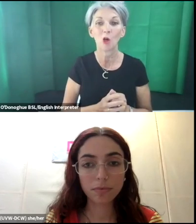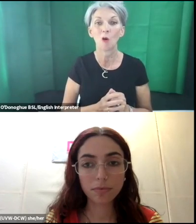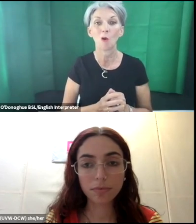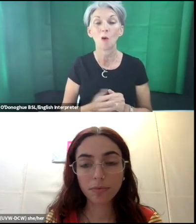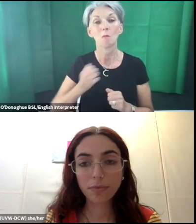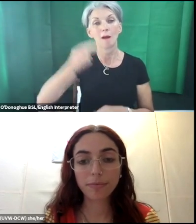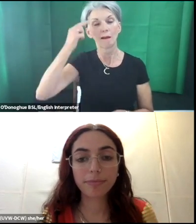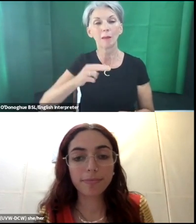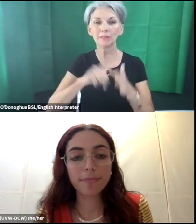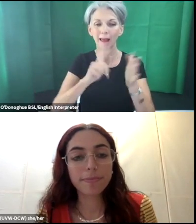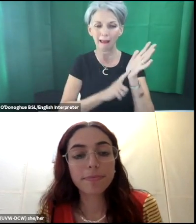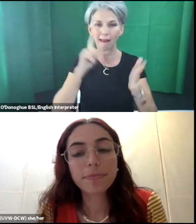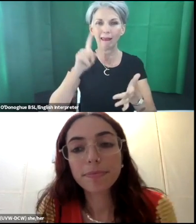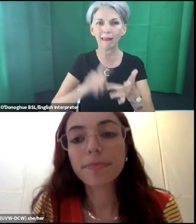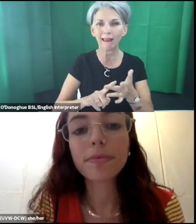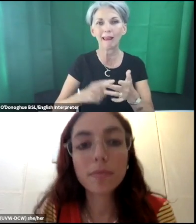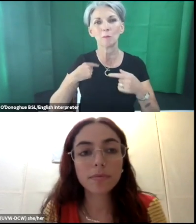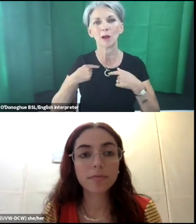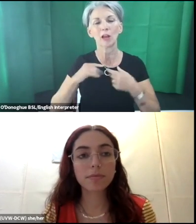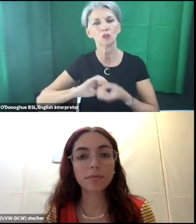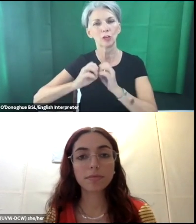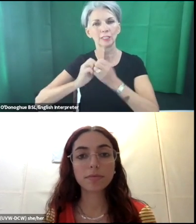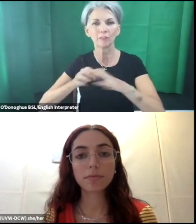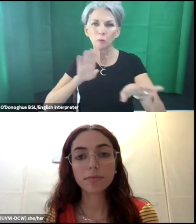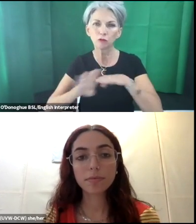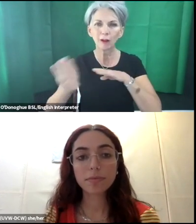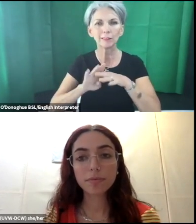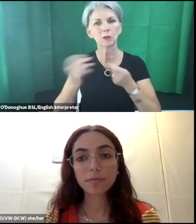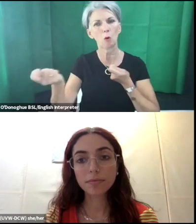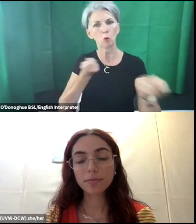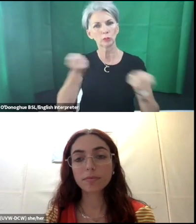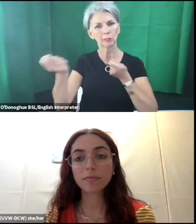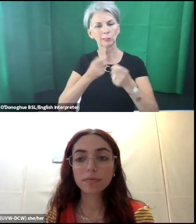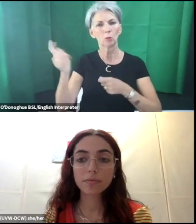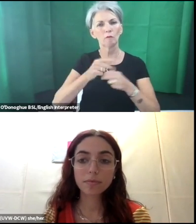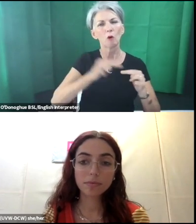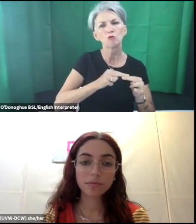So my name is Eli and I am the Creative Practice Coordinator for Rising Arts Agency.